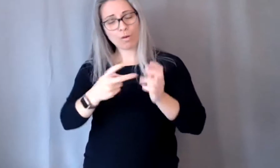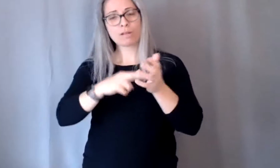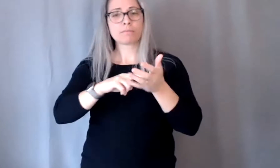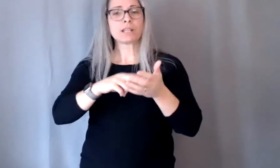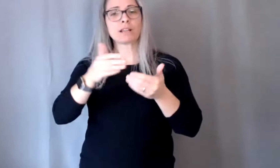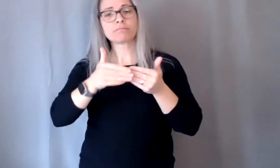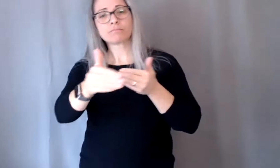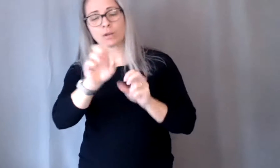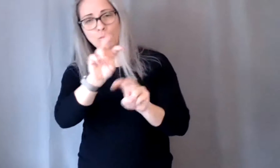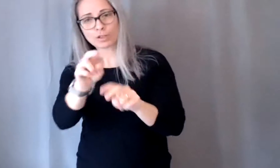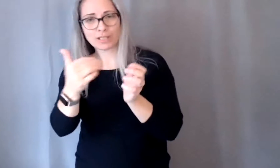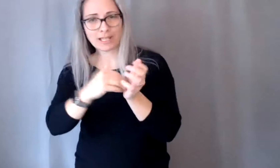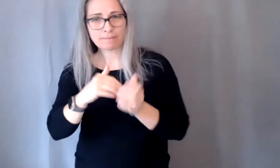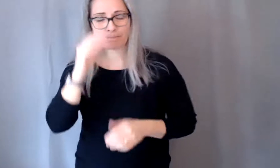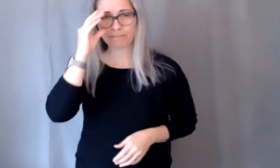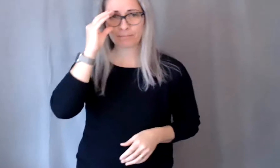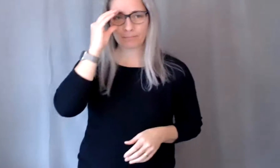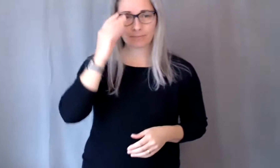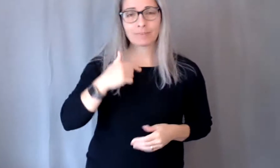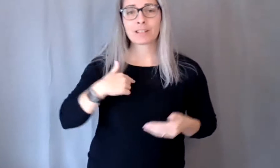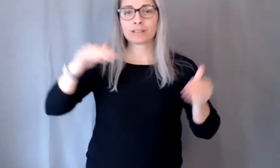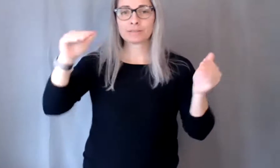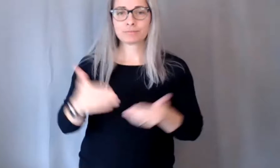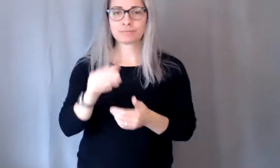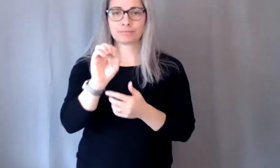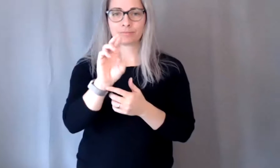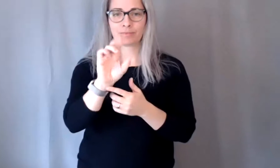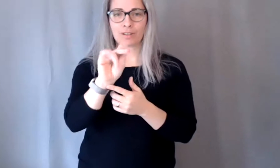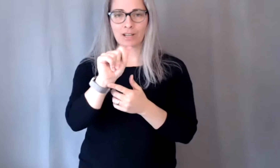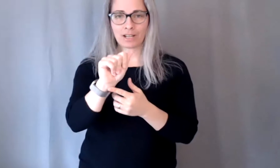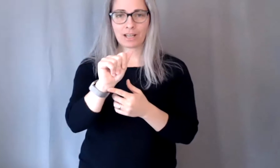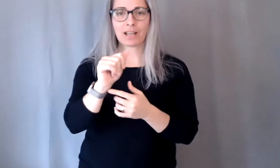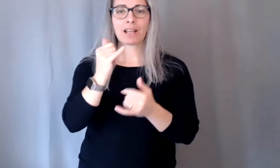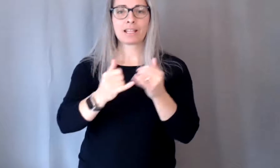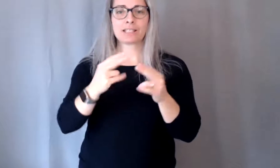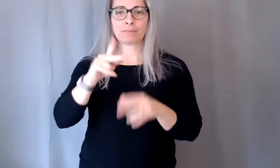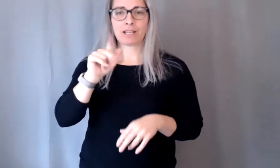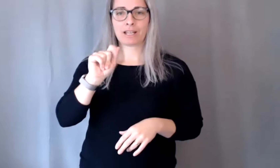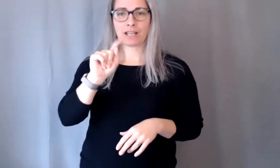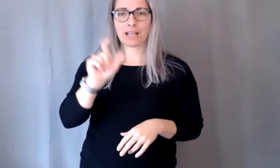at King's College and Marco Guevara who is a doctoral student